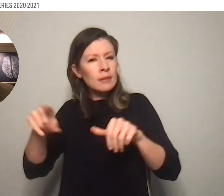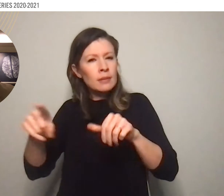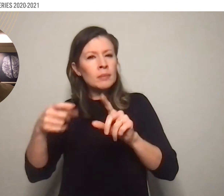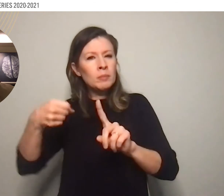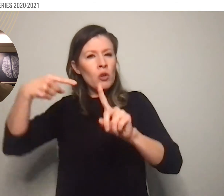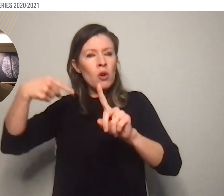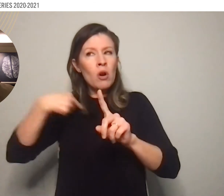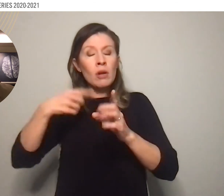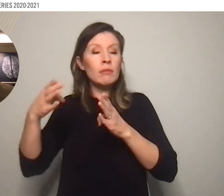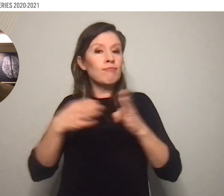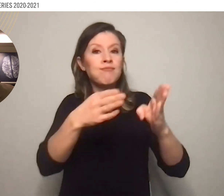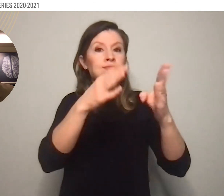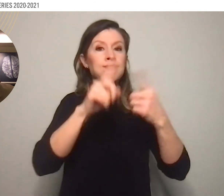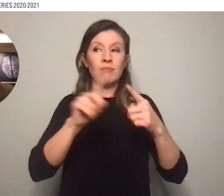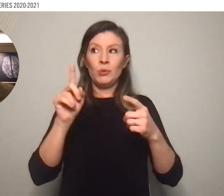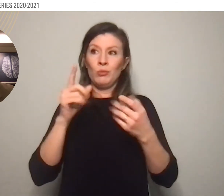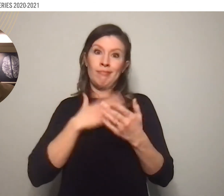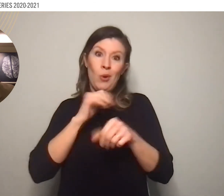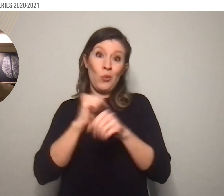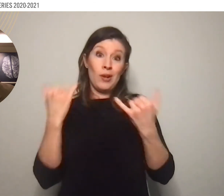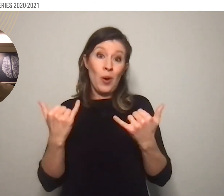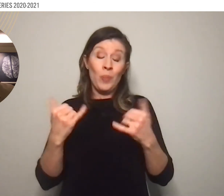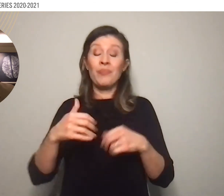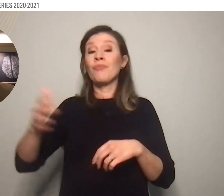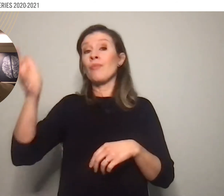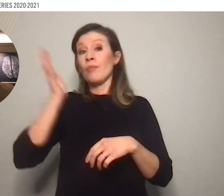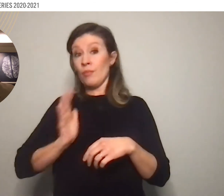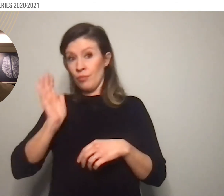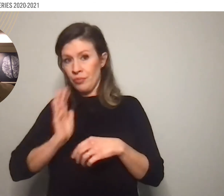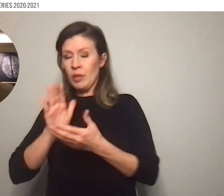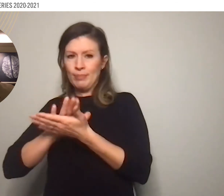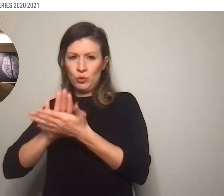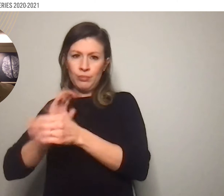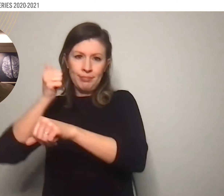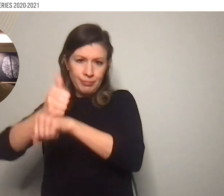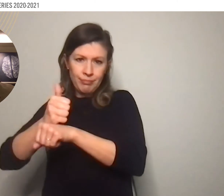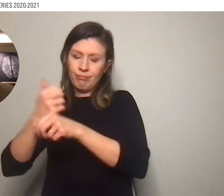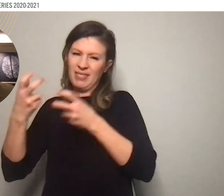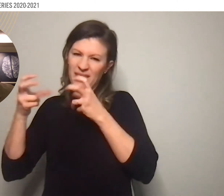that sparked my trajectory toward doing what I do now. At the time there was a heavy investment by a